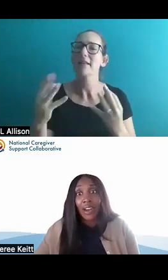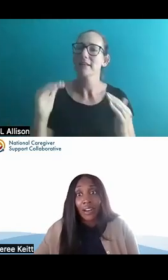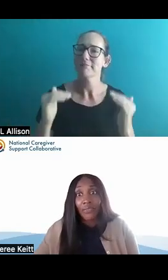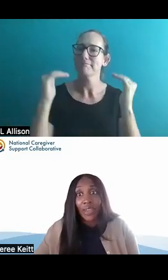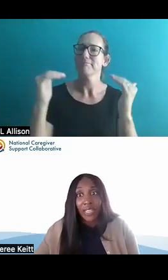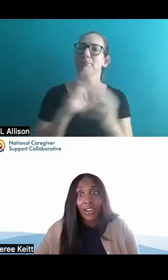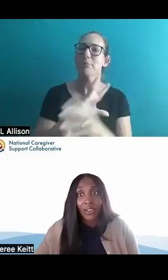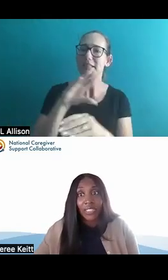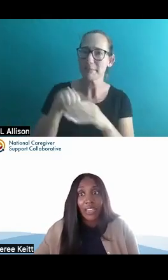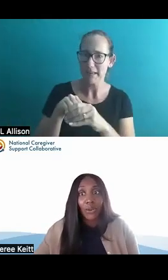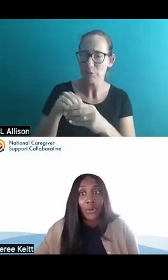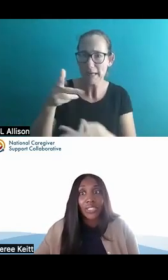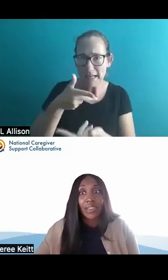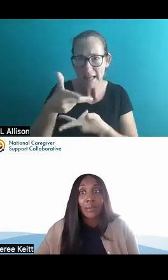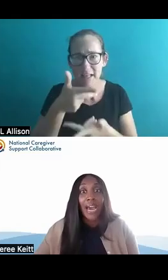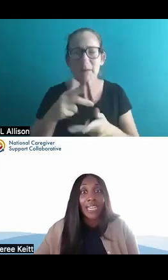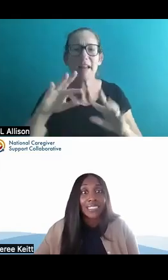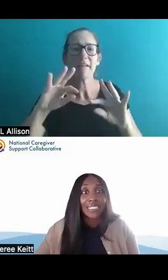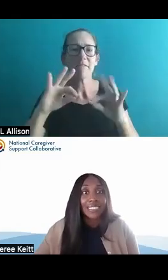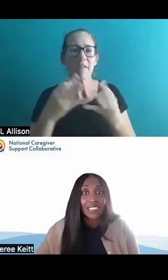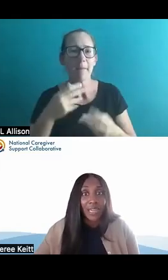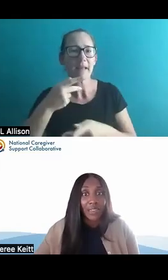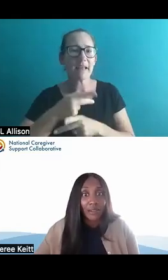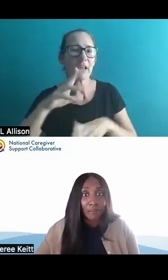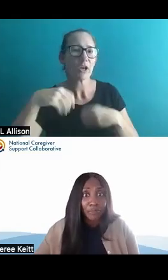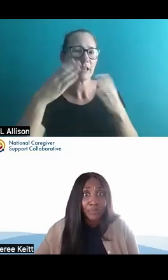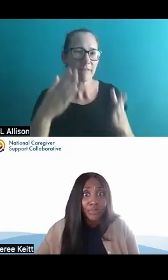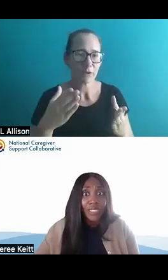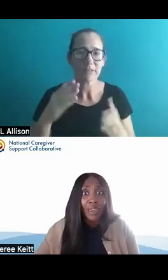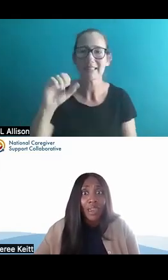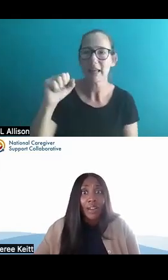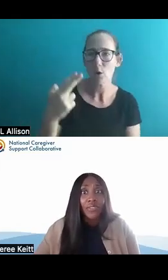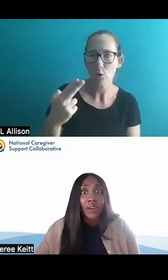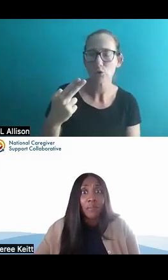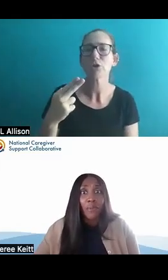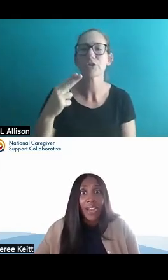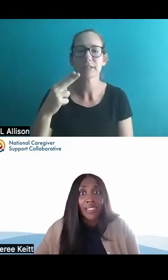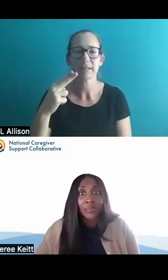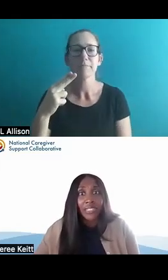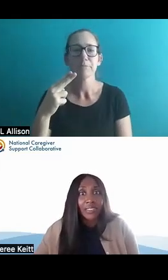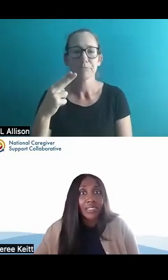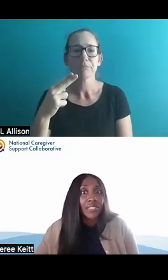of family caregiver stakeholders in policy and decision-making. The project's objectives